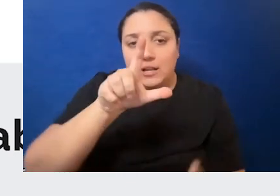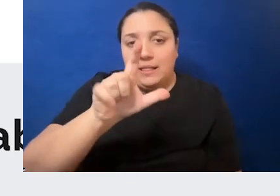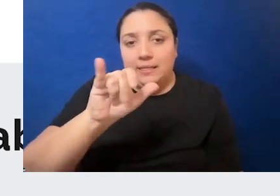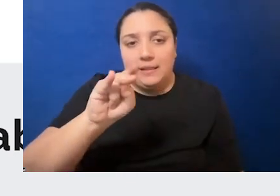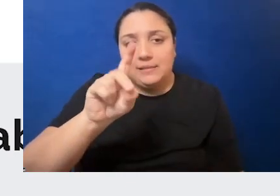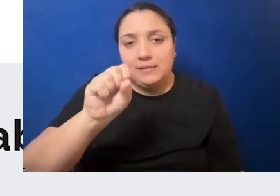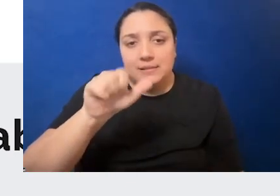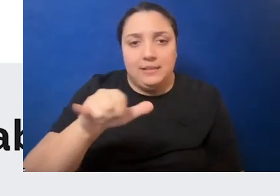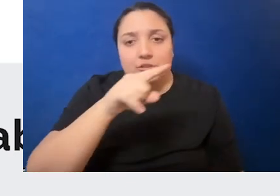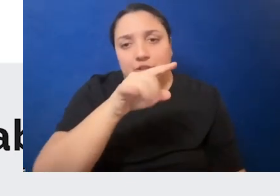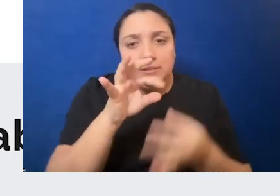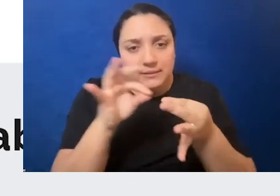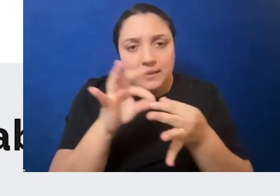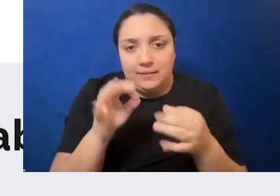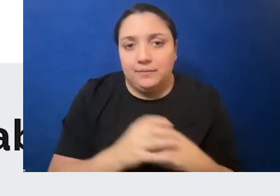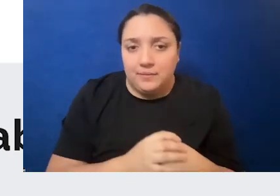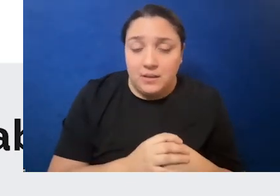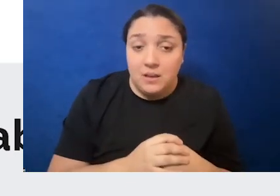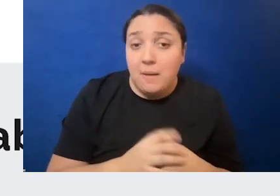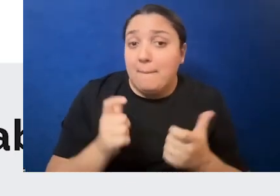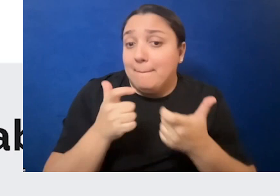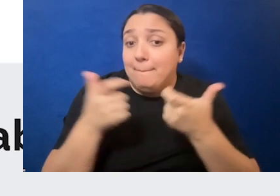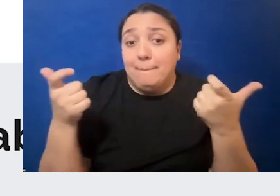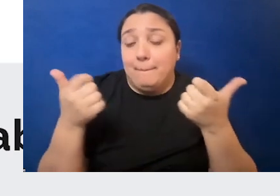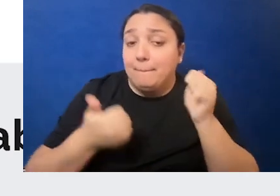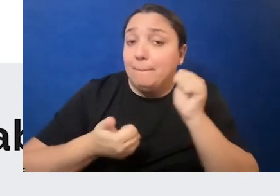ABOUT WE HAVE SEEN AT SCHOOL. YOU KNOW, THE BIGGEST PIECE THAT